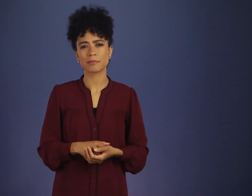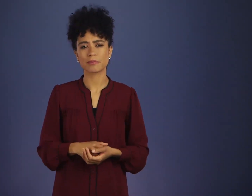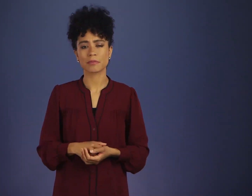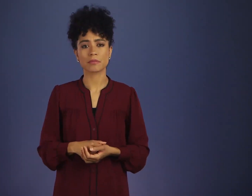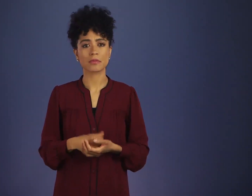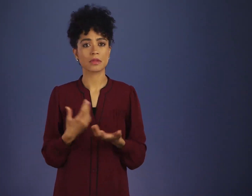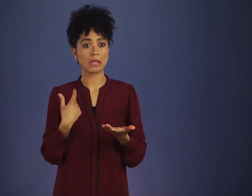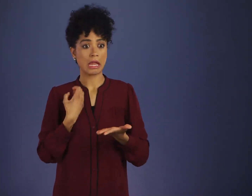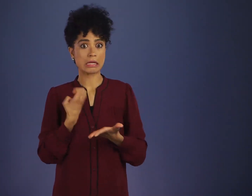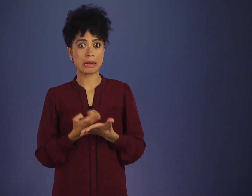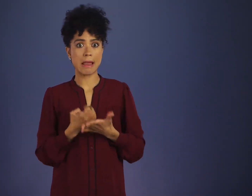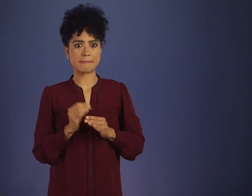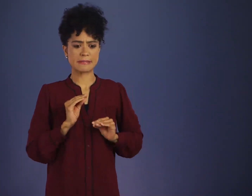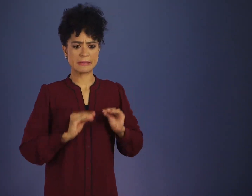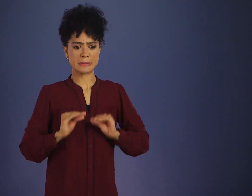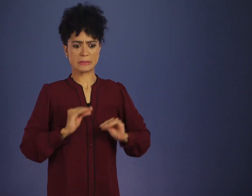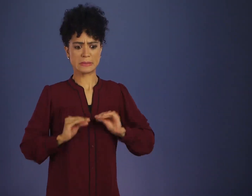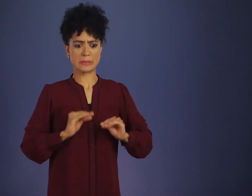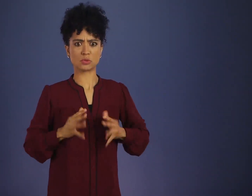Did I cut corners financially?